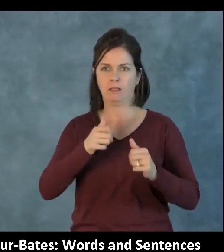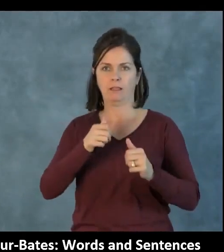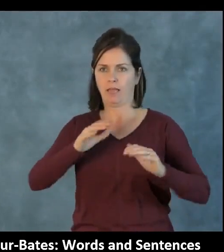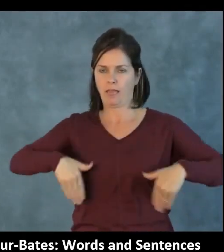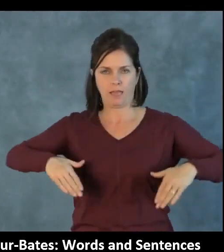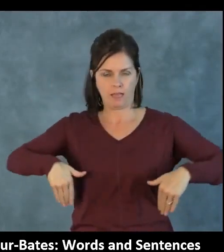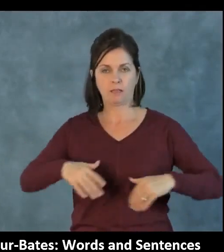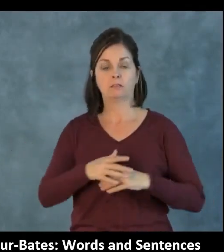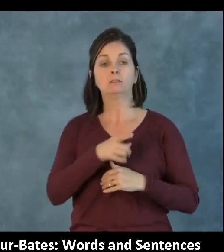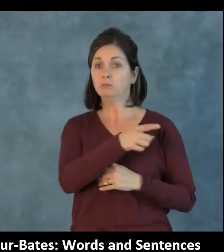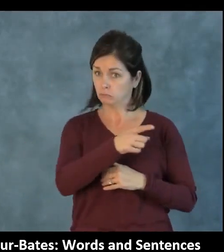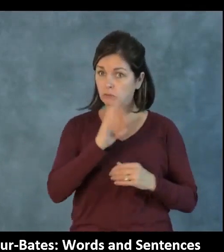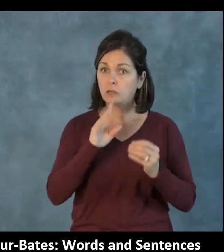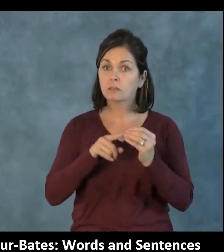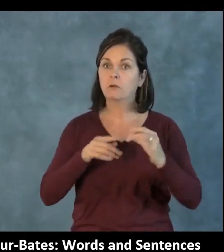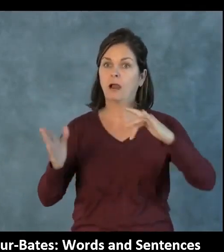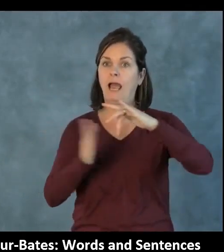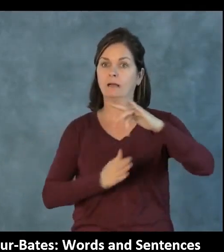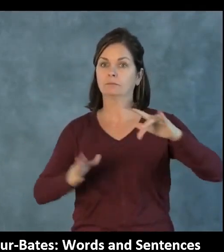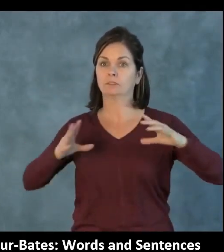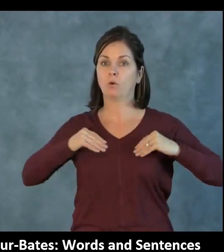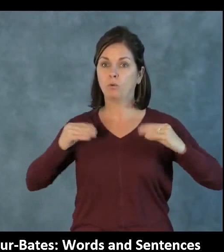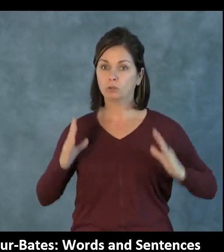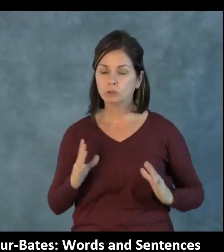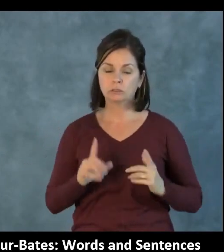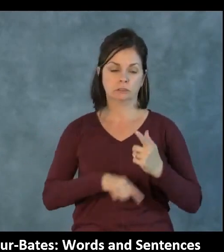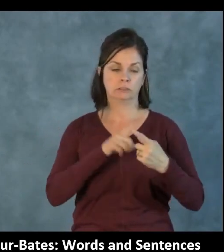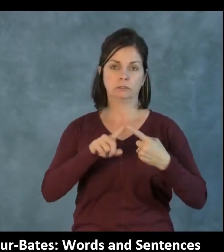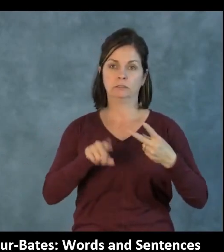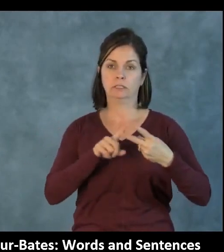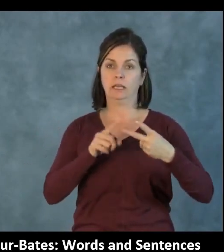and again the vast majority of children of her age are doing that as well,